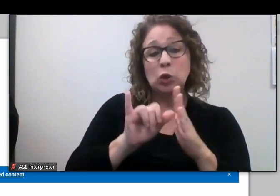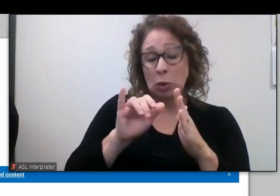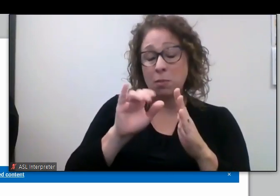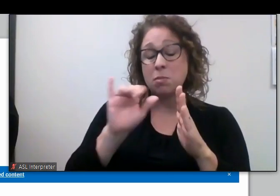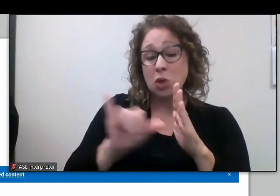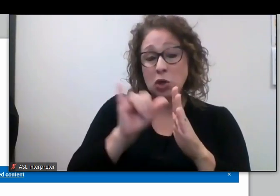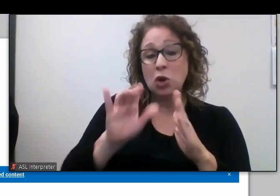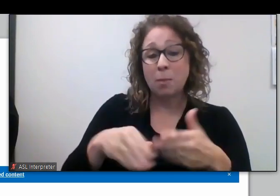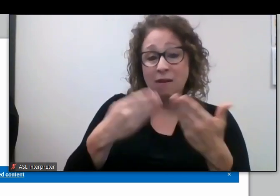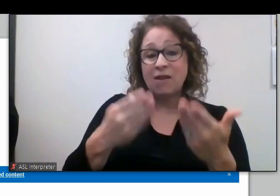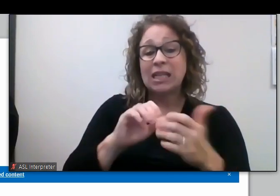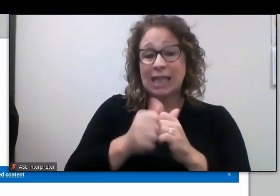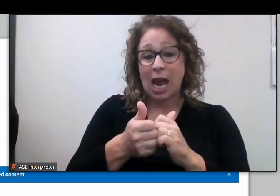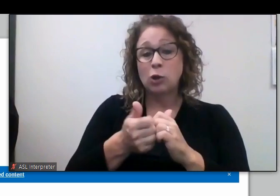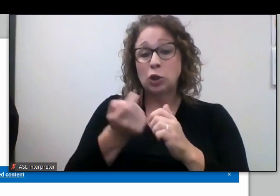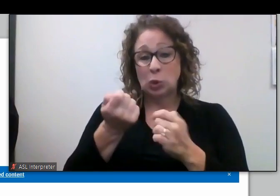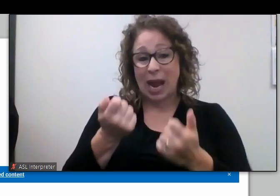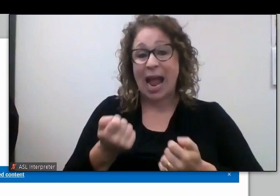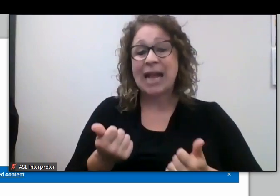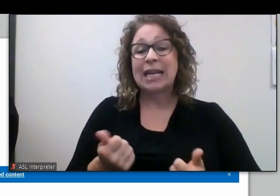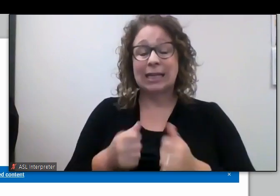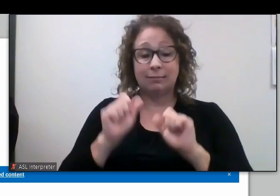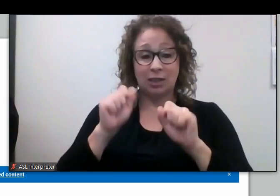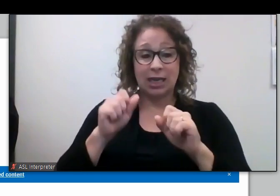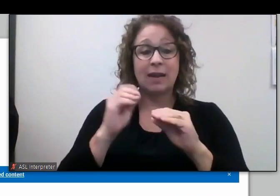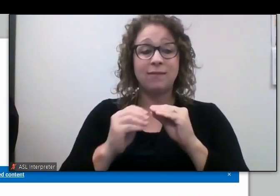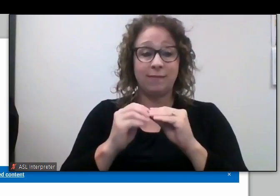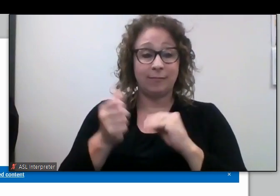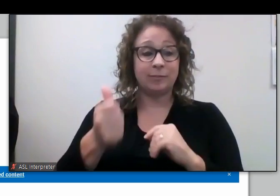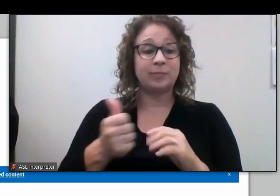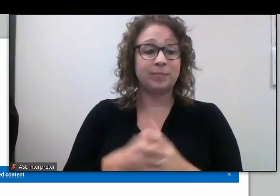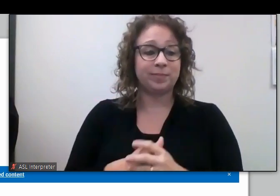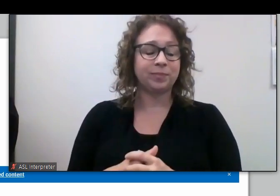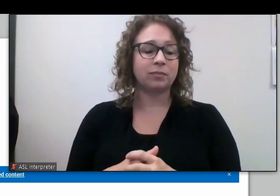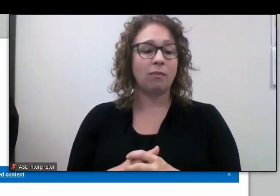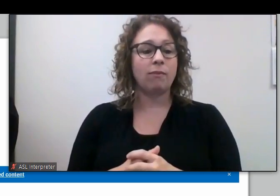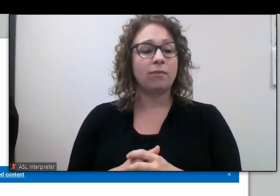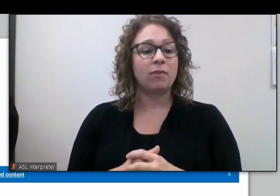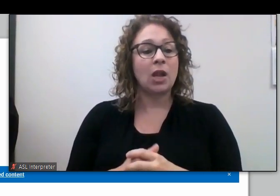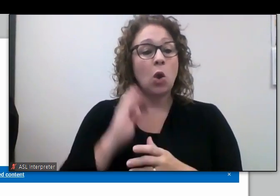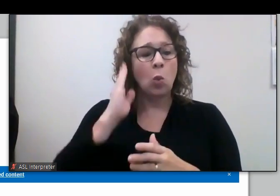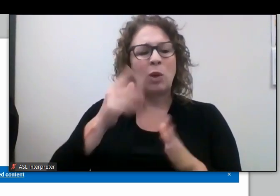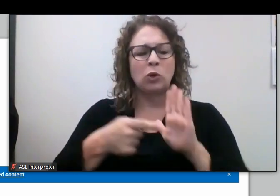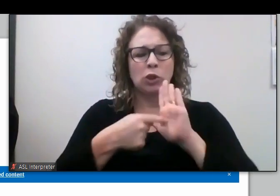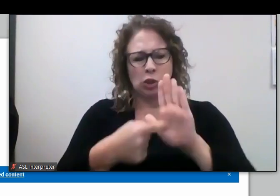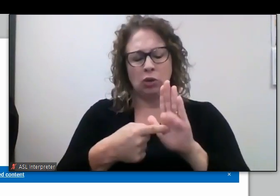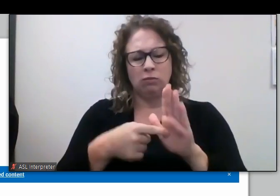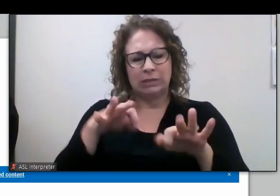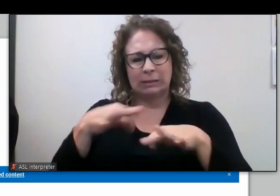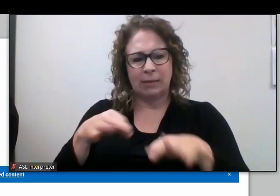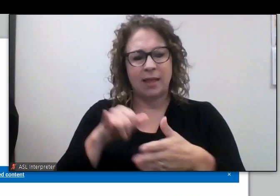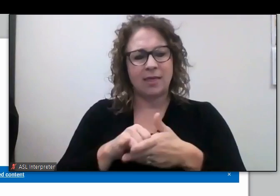of a one-page guide and a video guide for doing so. Amara and Subtitle Horse are free resources.